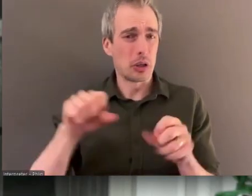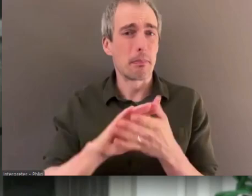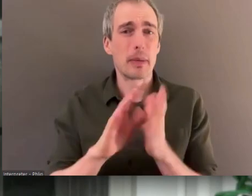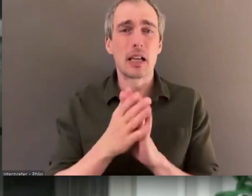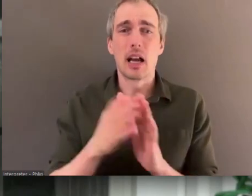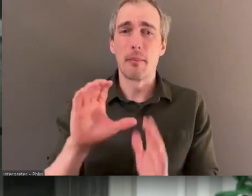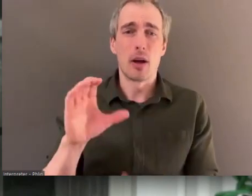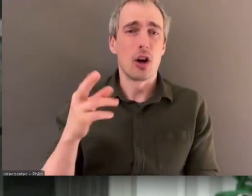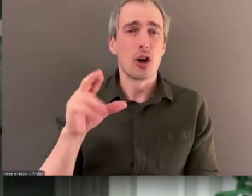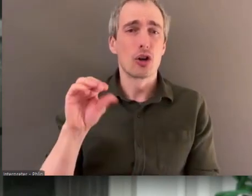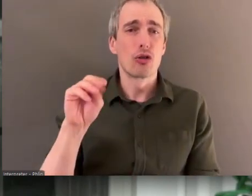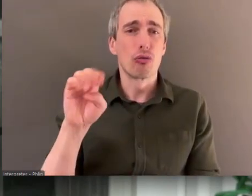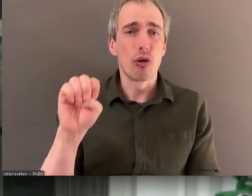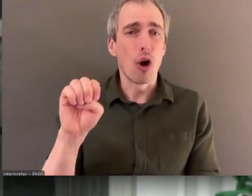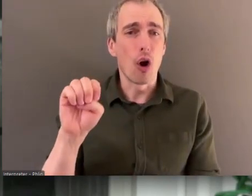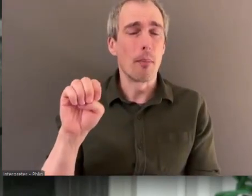could convert it. Yeah.